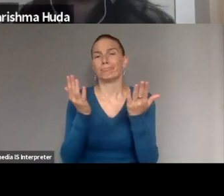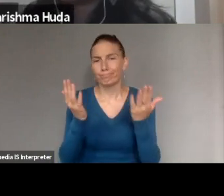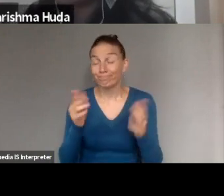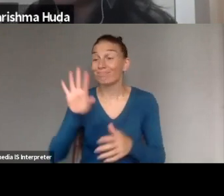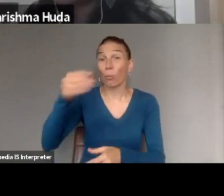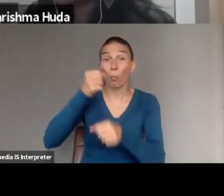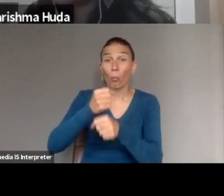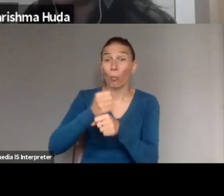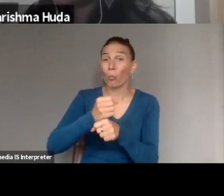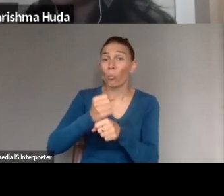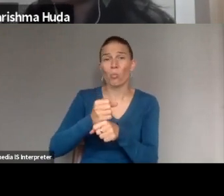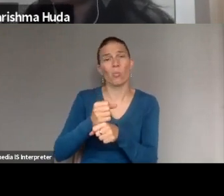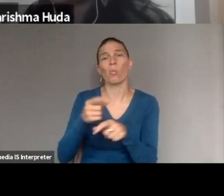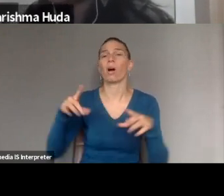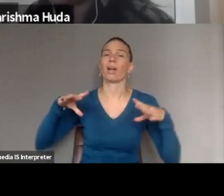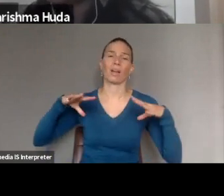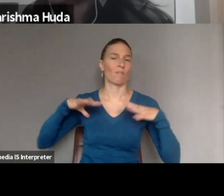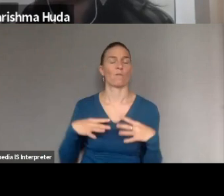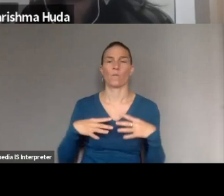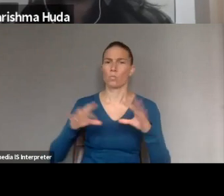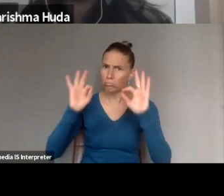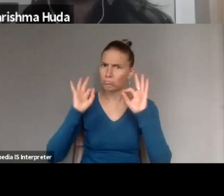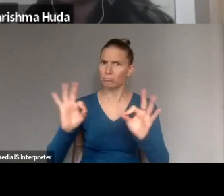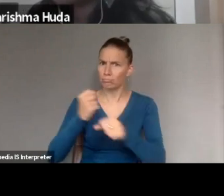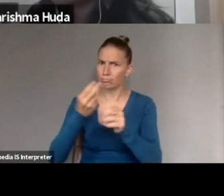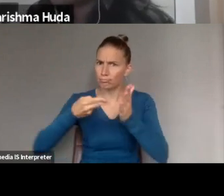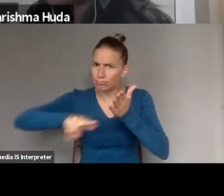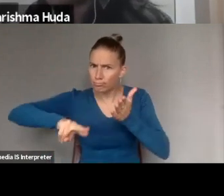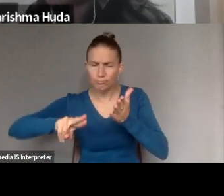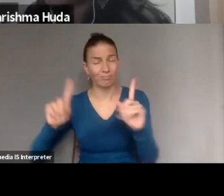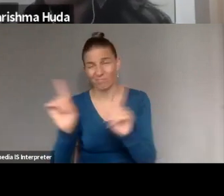unsurprisingly 97% of informal workers with a disability